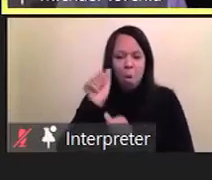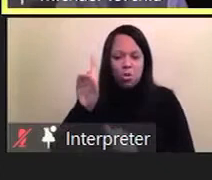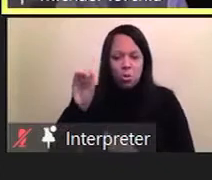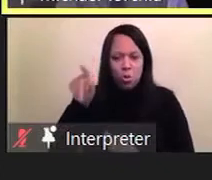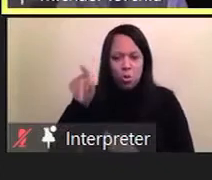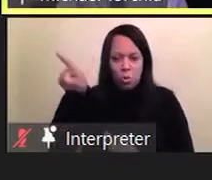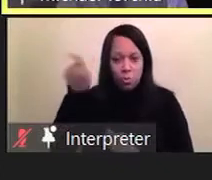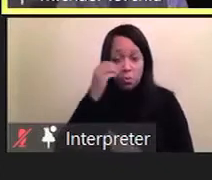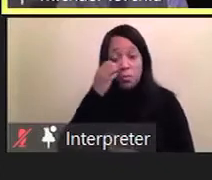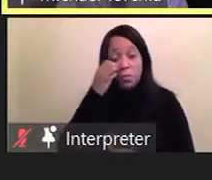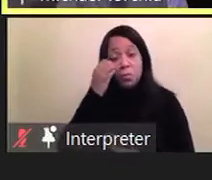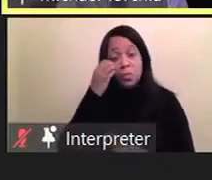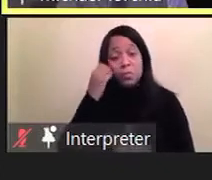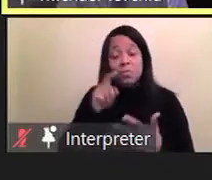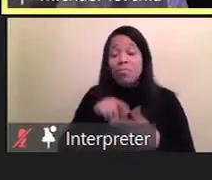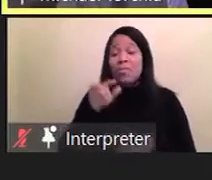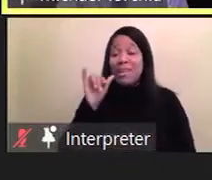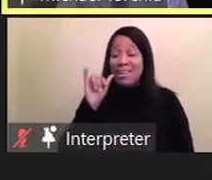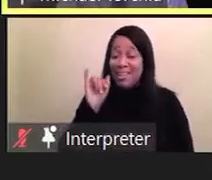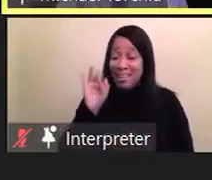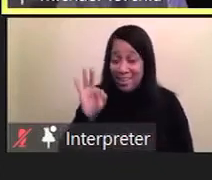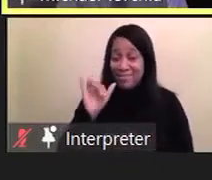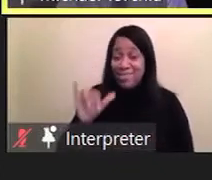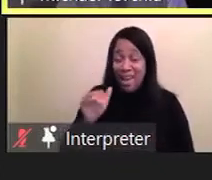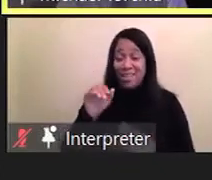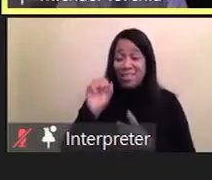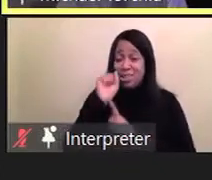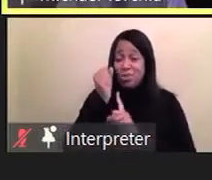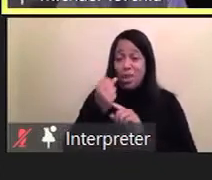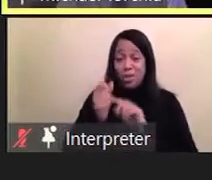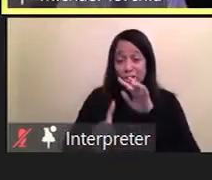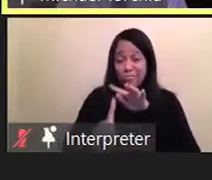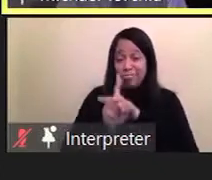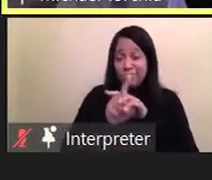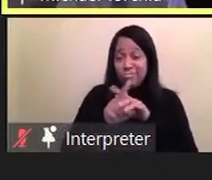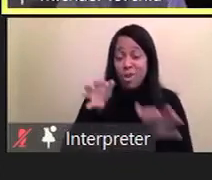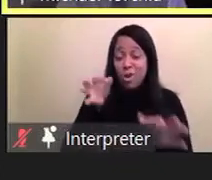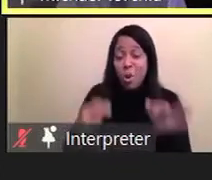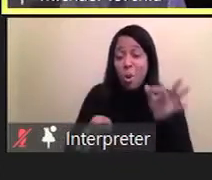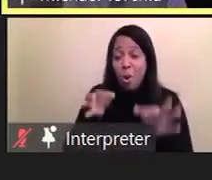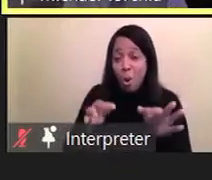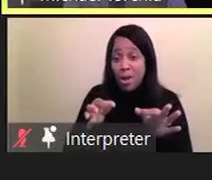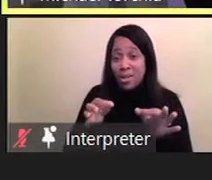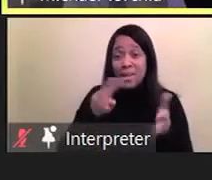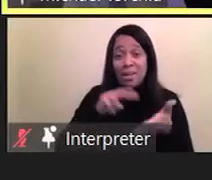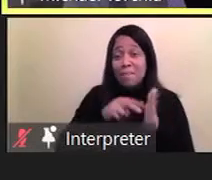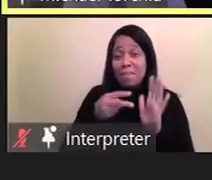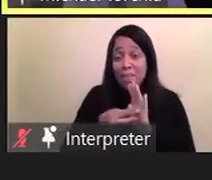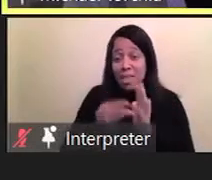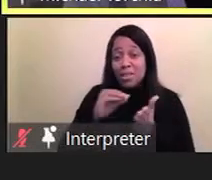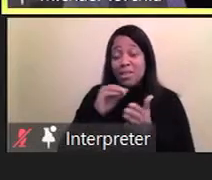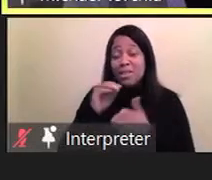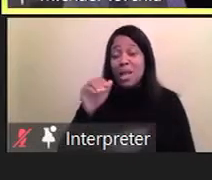And if it went to court, then the employee would be able to get back pay and front pay.